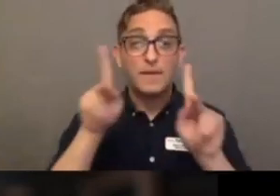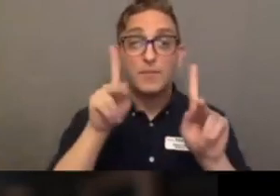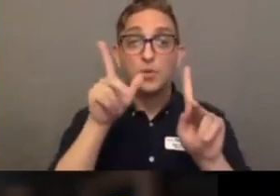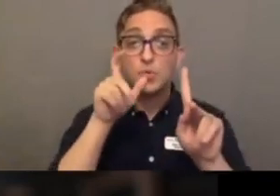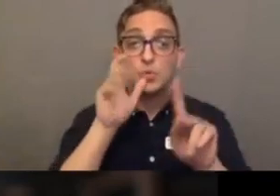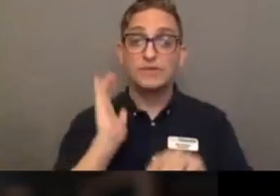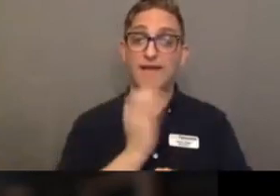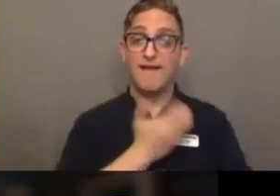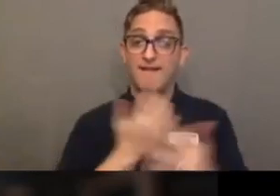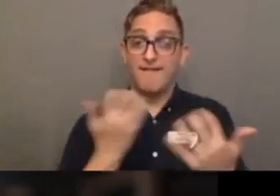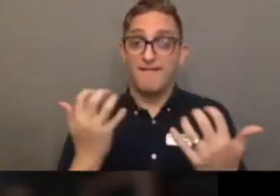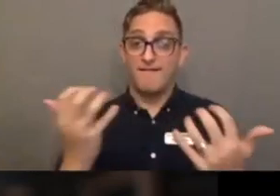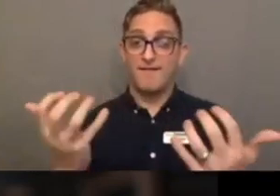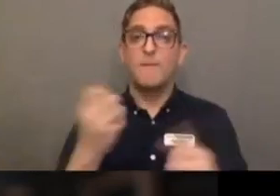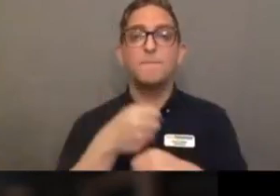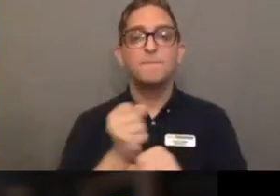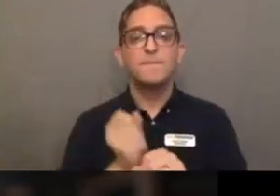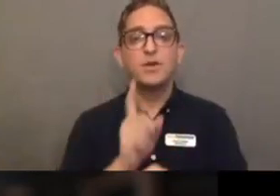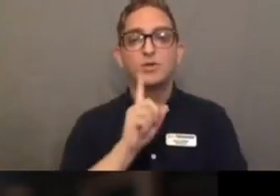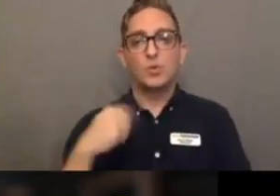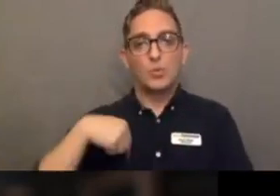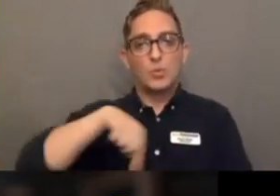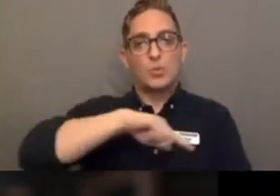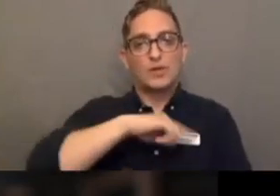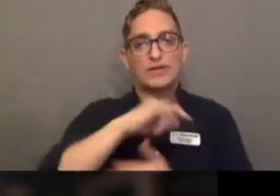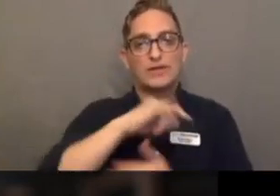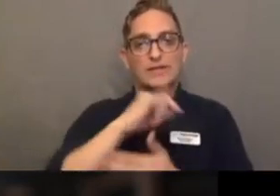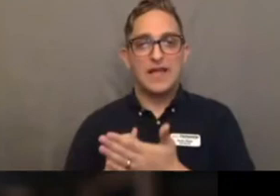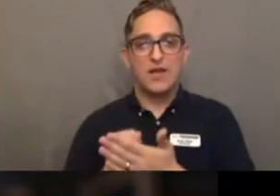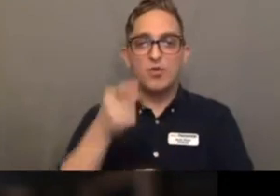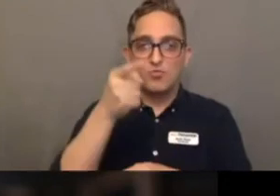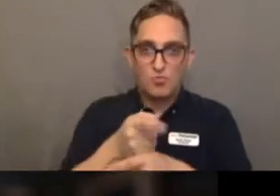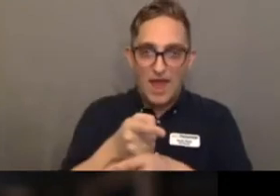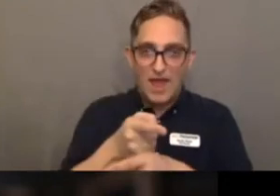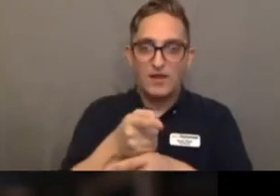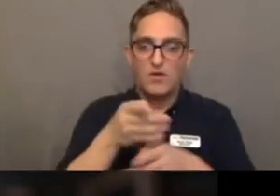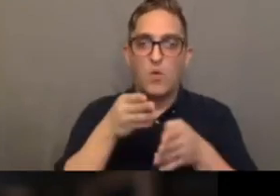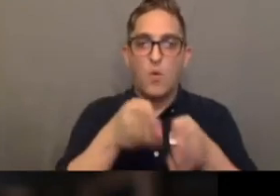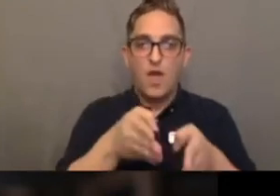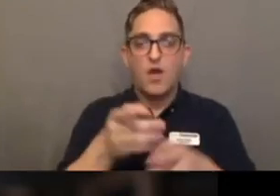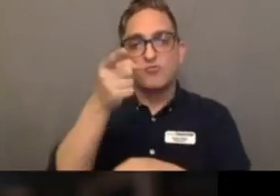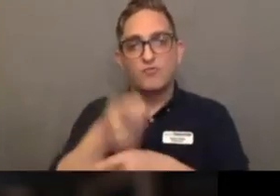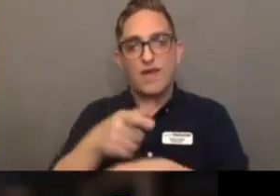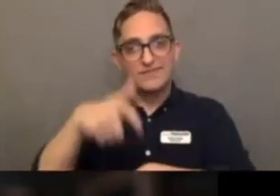the right things for them at the right time. That's what I came to talk to you about.